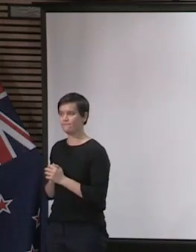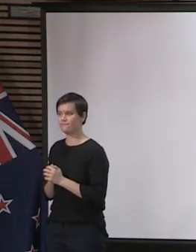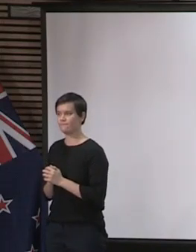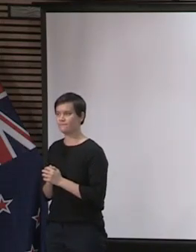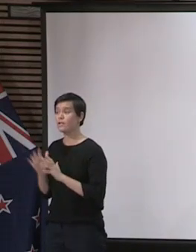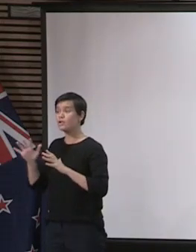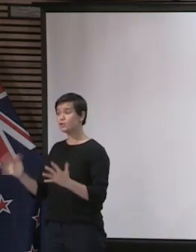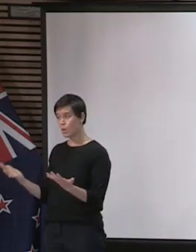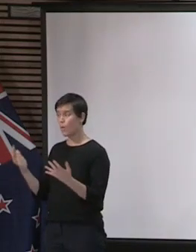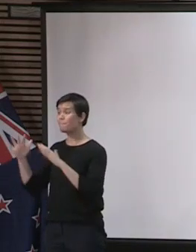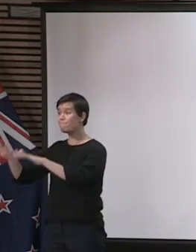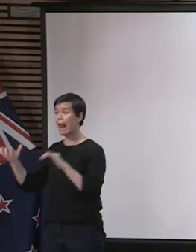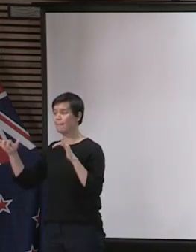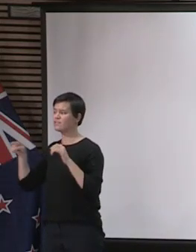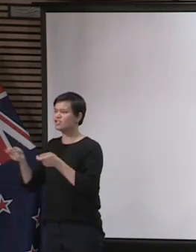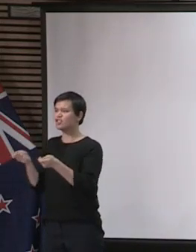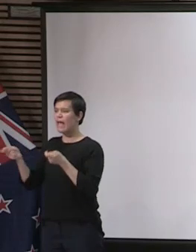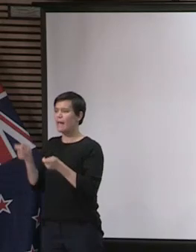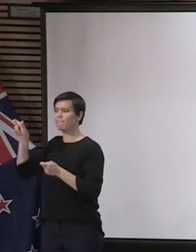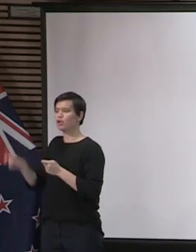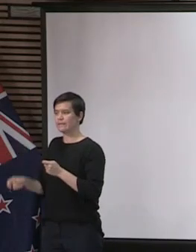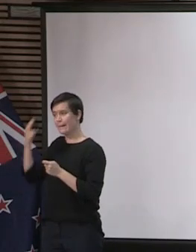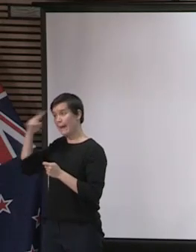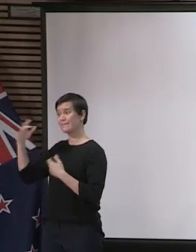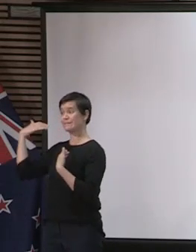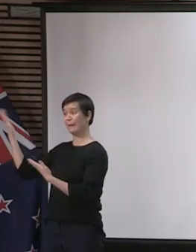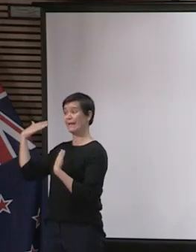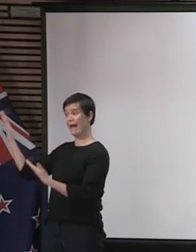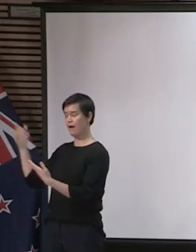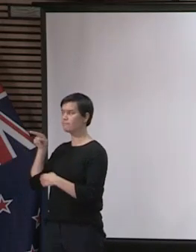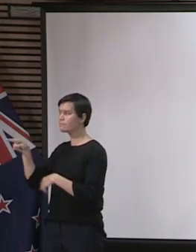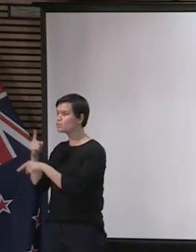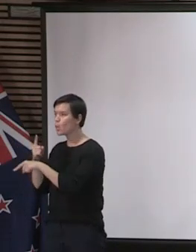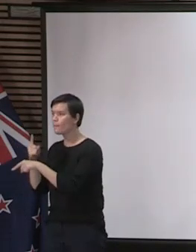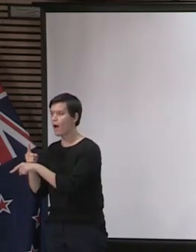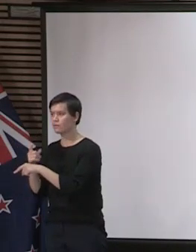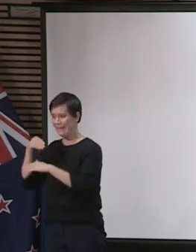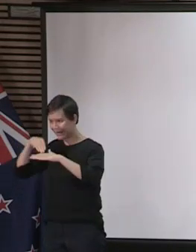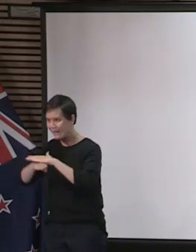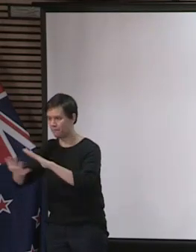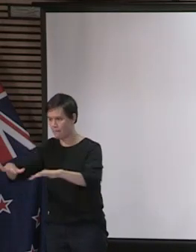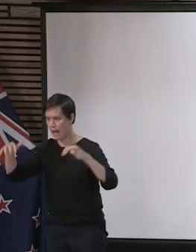insights into how they may choose to organise themselves. So the Speaker has already